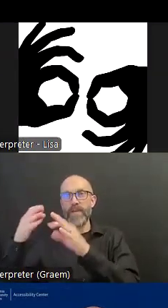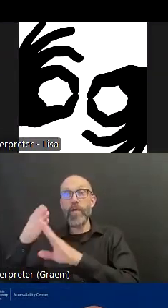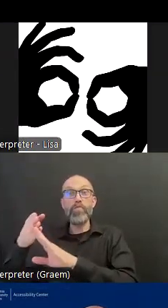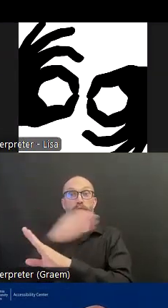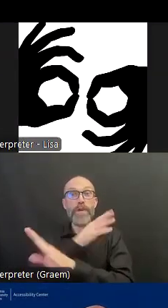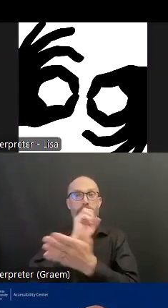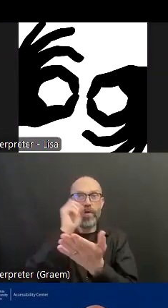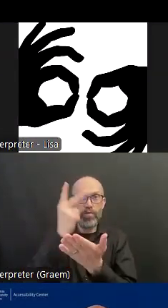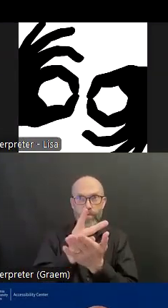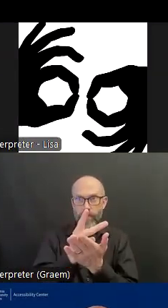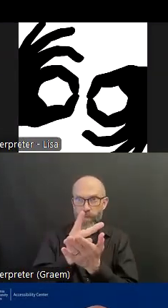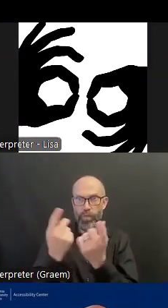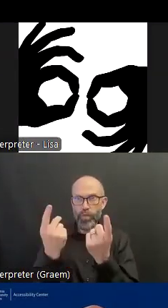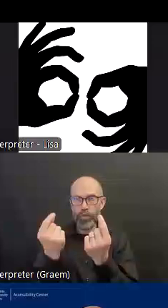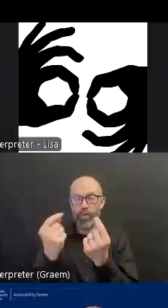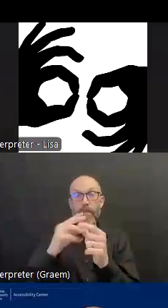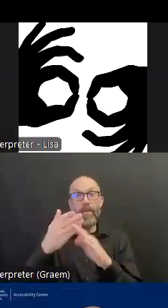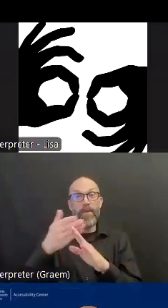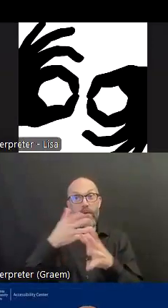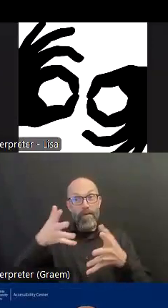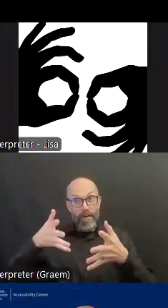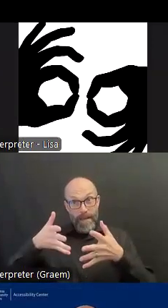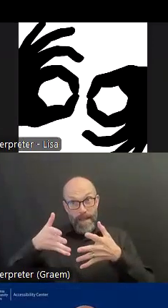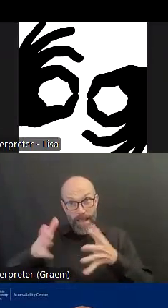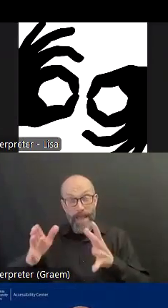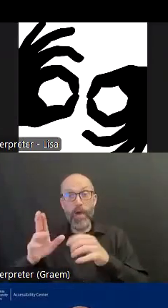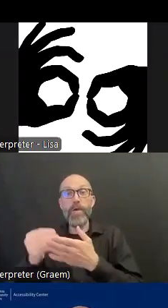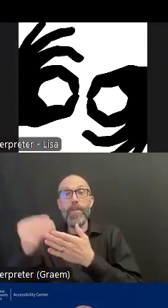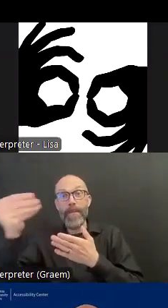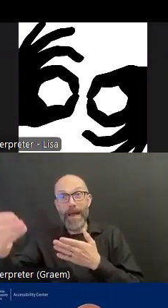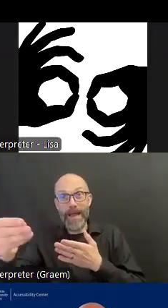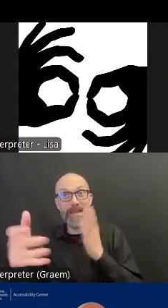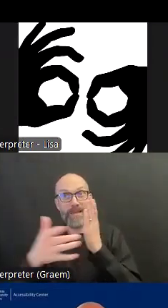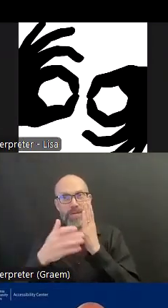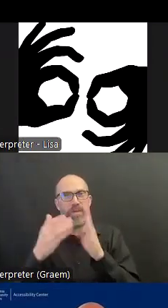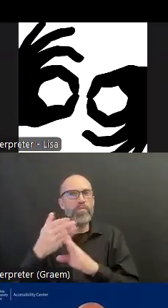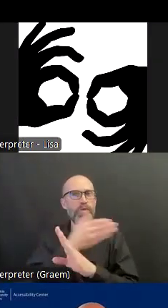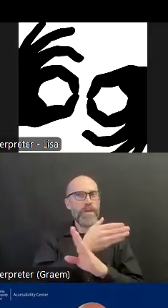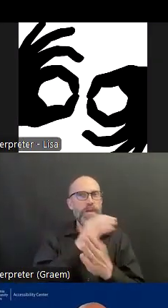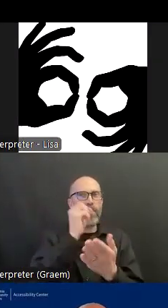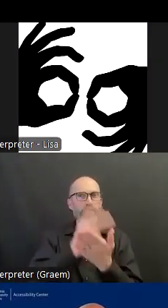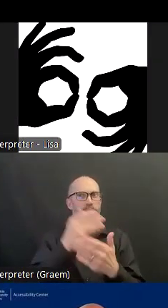might be an allowable use of the CAL-Card to buy that technology.